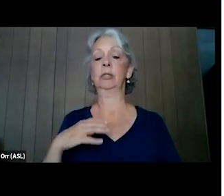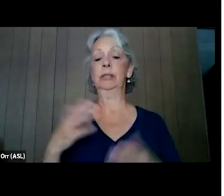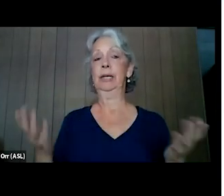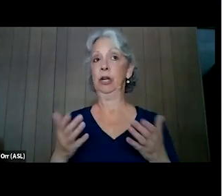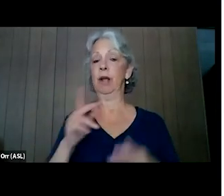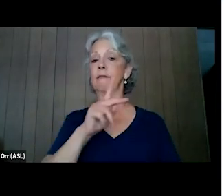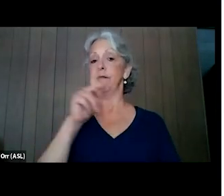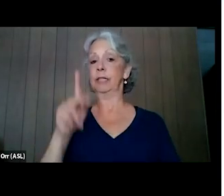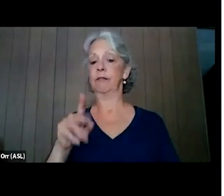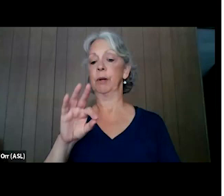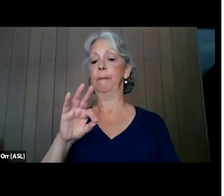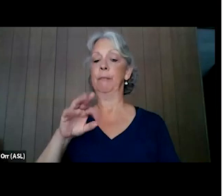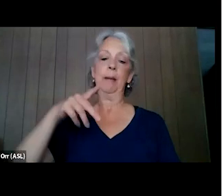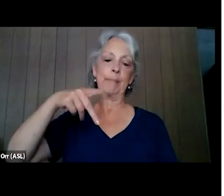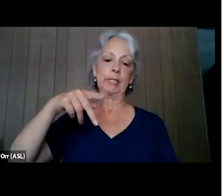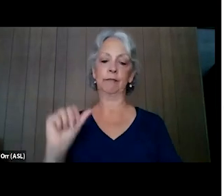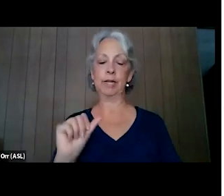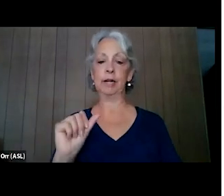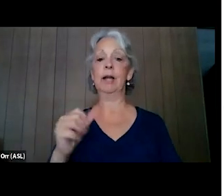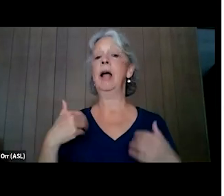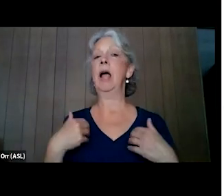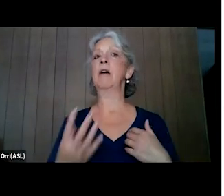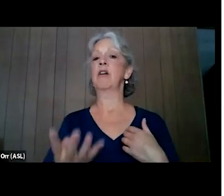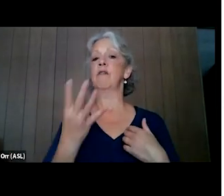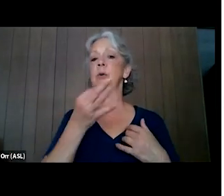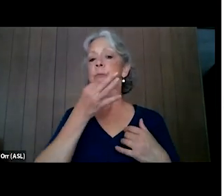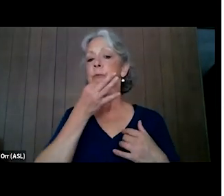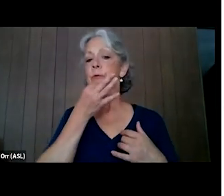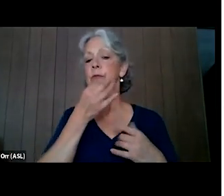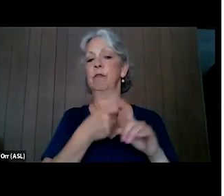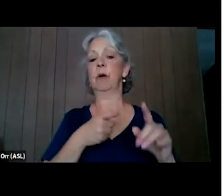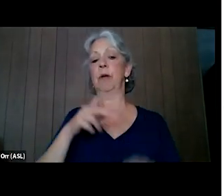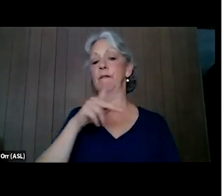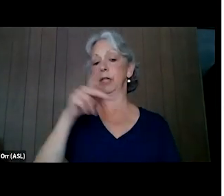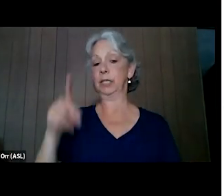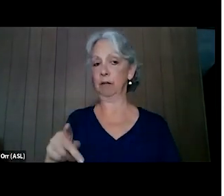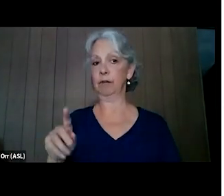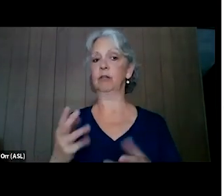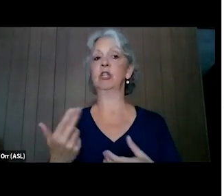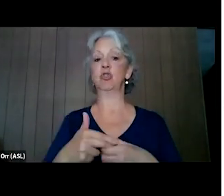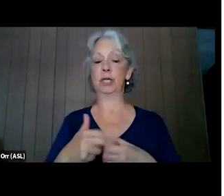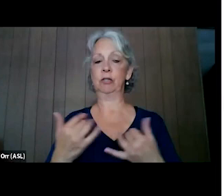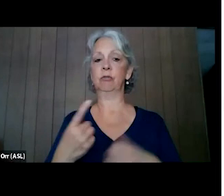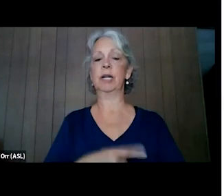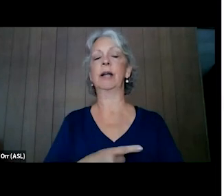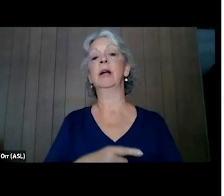and we are really lucky today to have four experts joining us also from Philadelphia. Philadelphia, at least in the mainland US